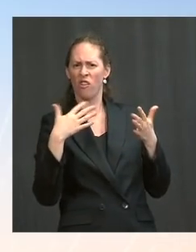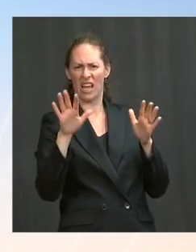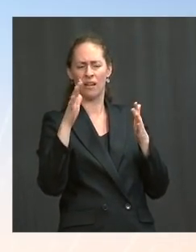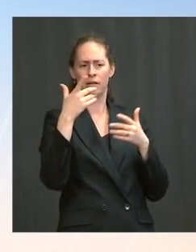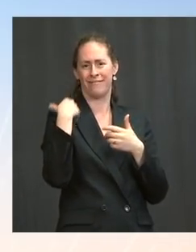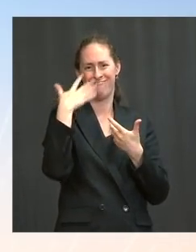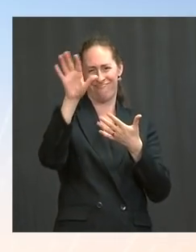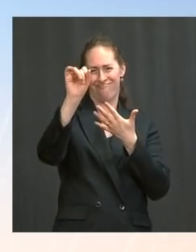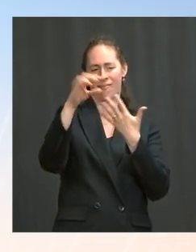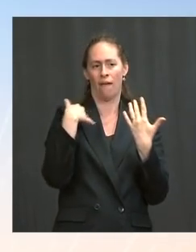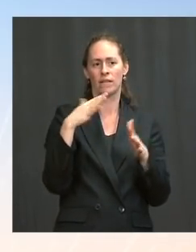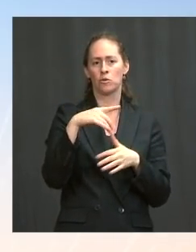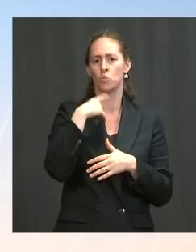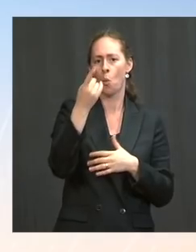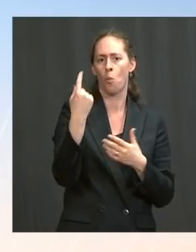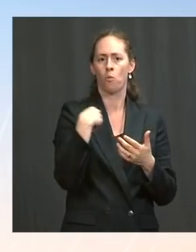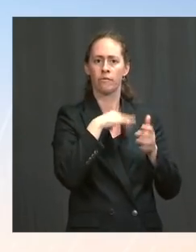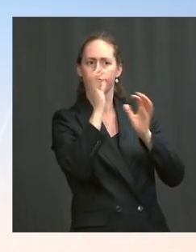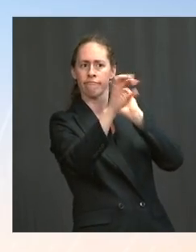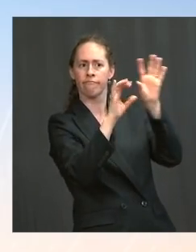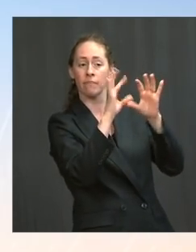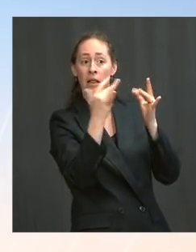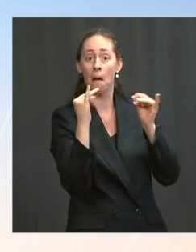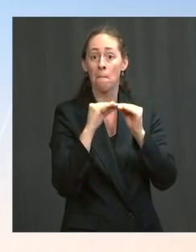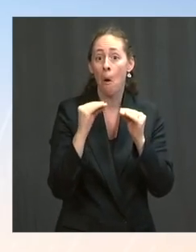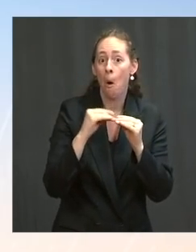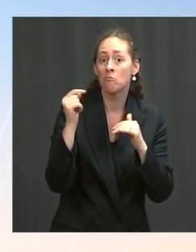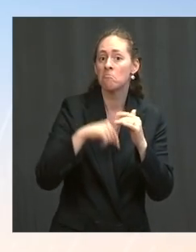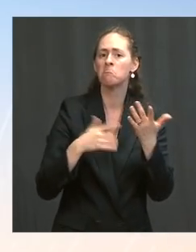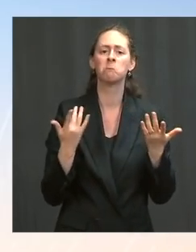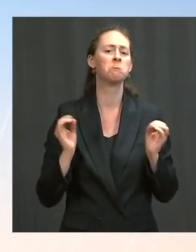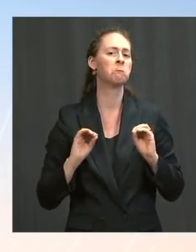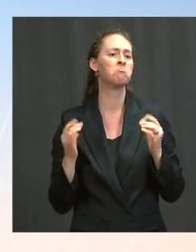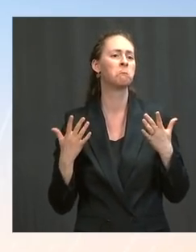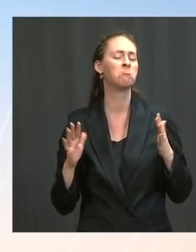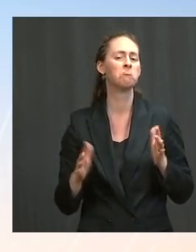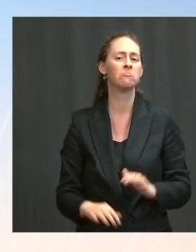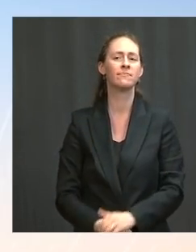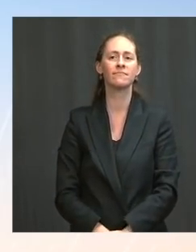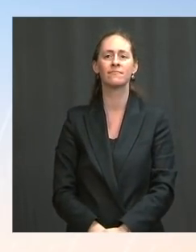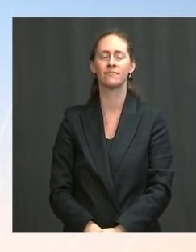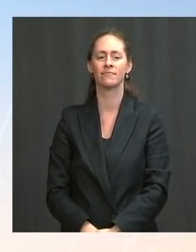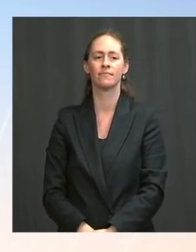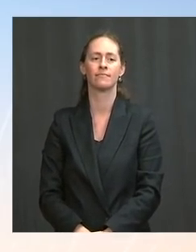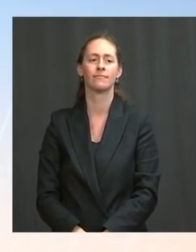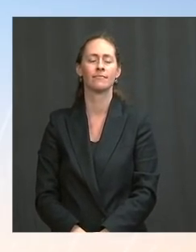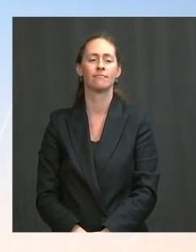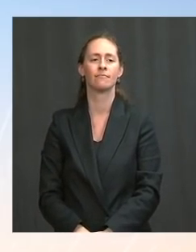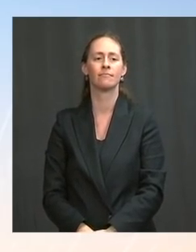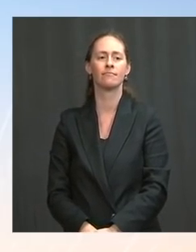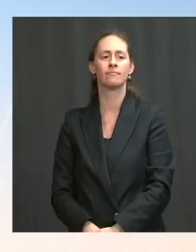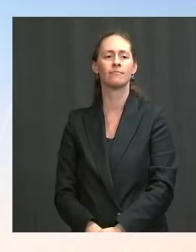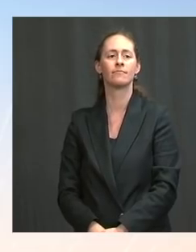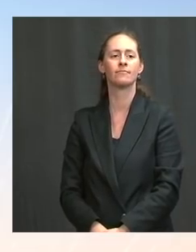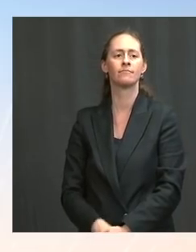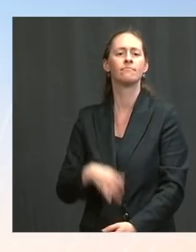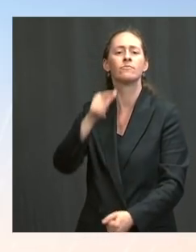but I don't think I have more on it than that. Go ahead, in the middle. The Press: Housing experts are really concerned there's going to be a huge fallout